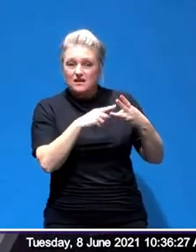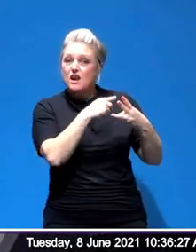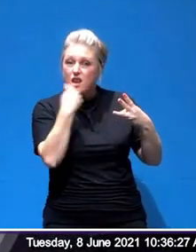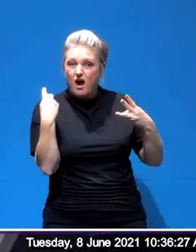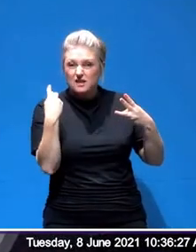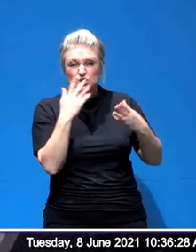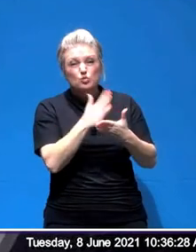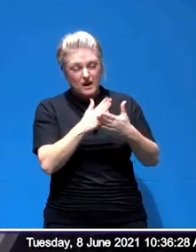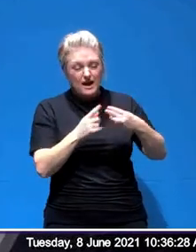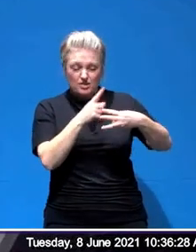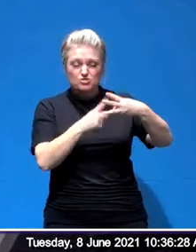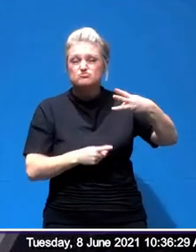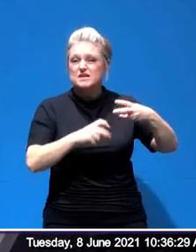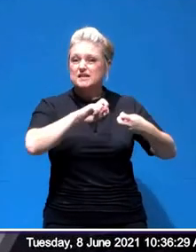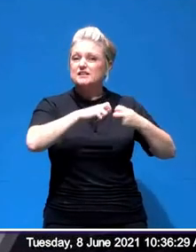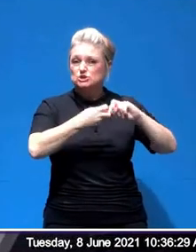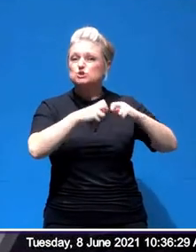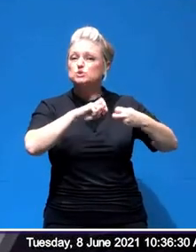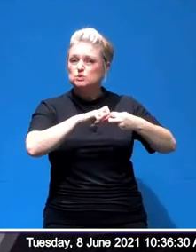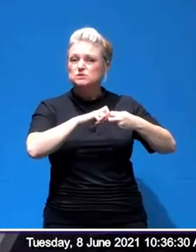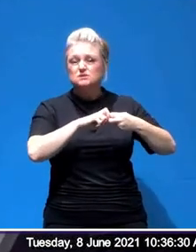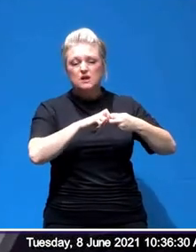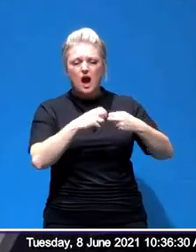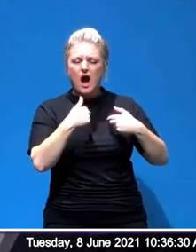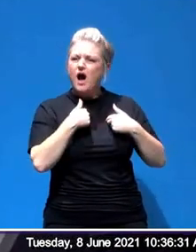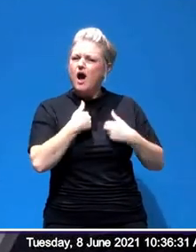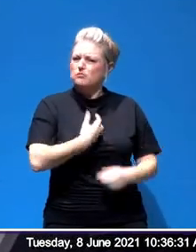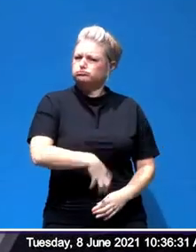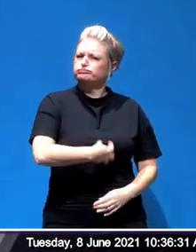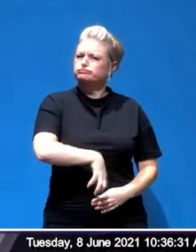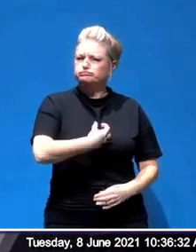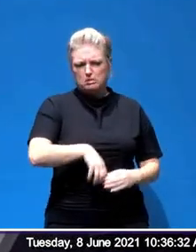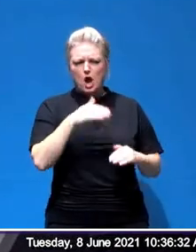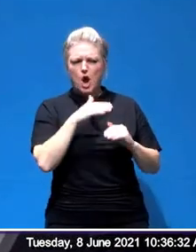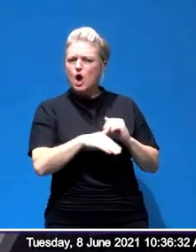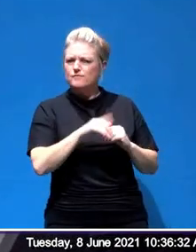So I had several issues with this occurrence.